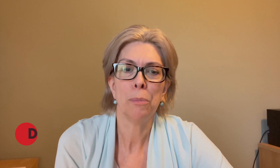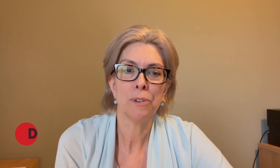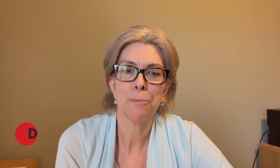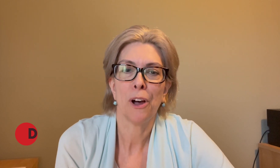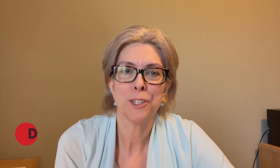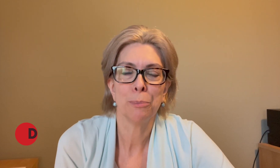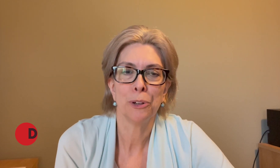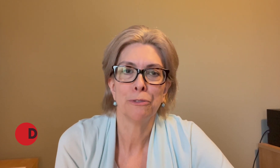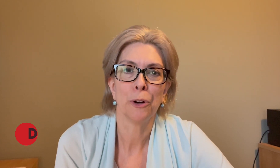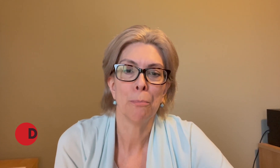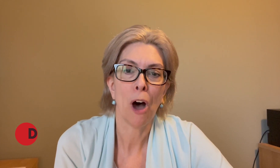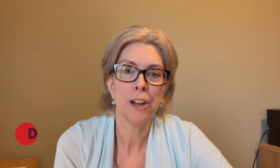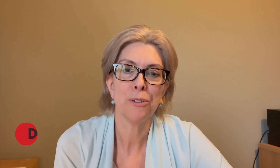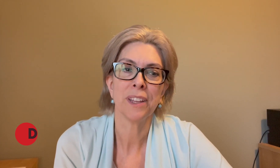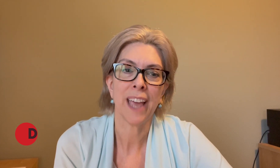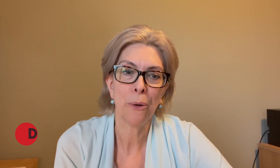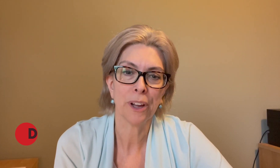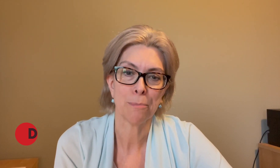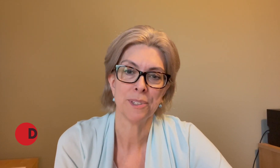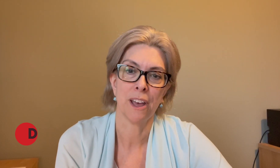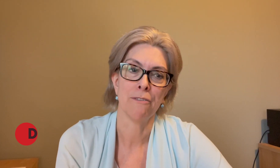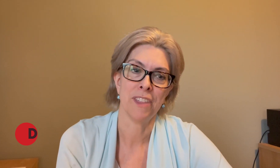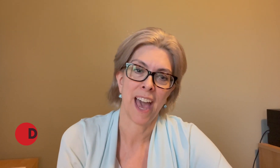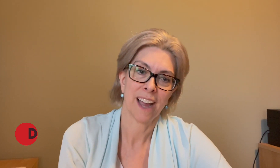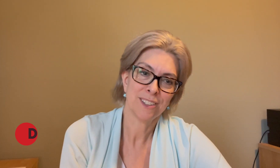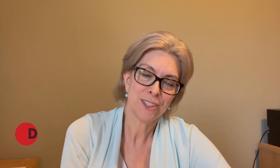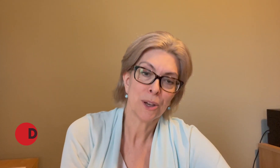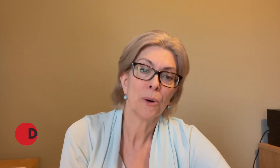I'll be responsible for monitoring the outcomes of the act